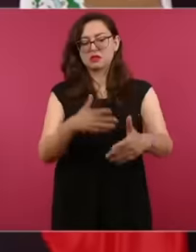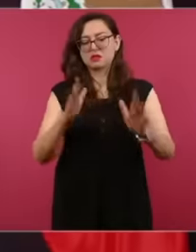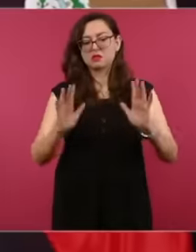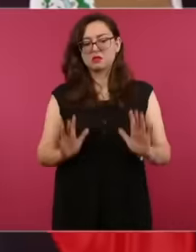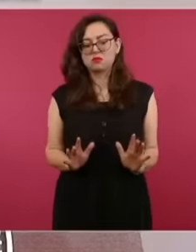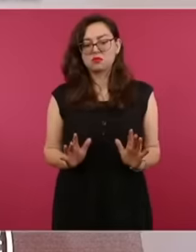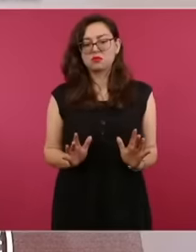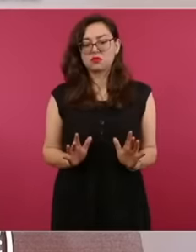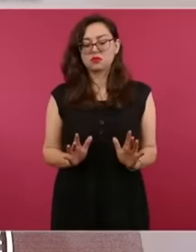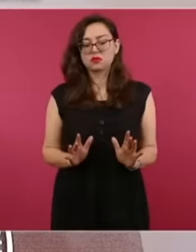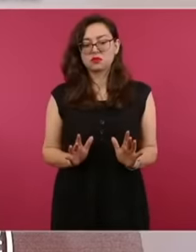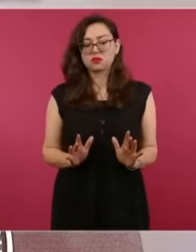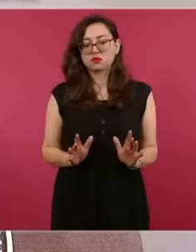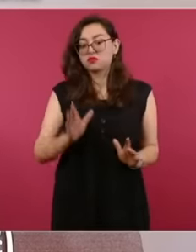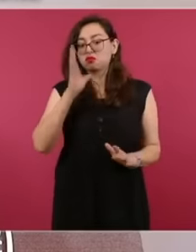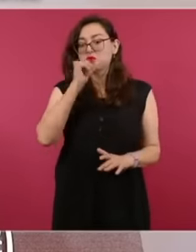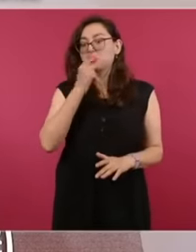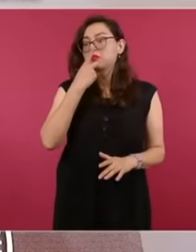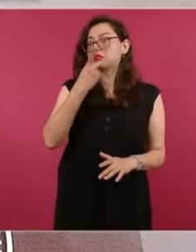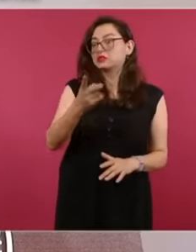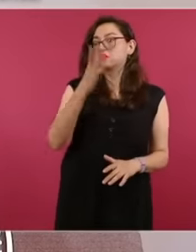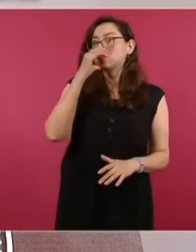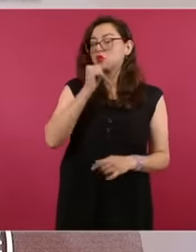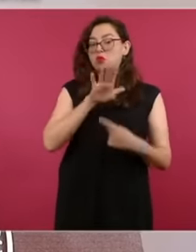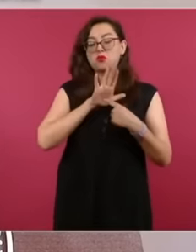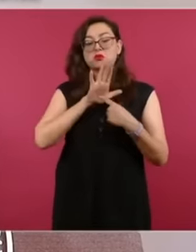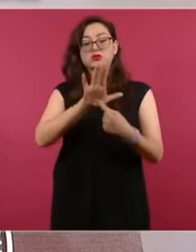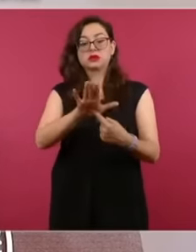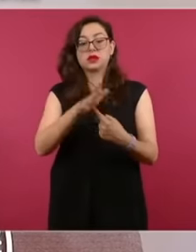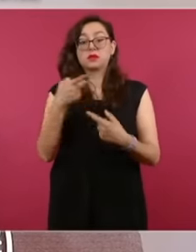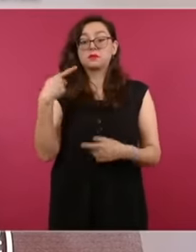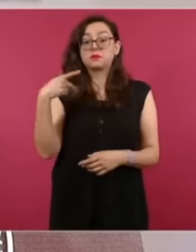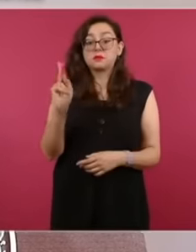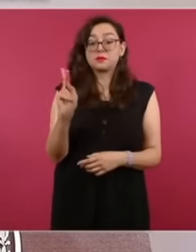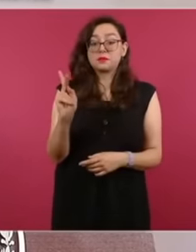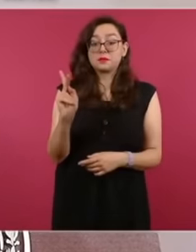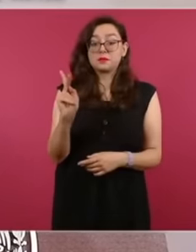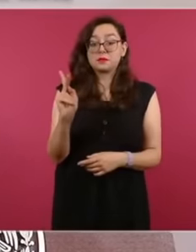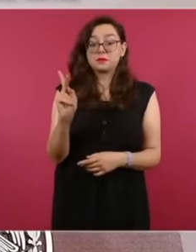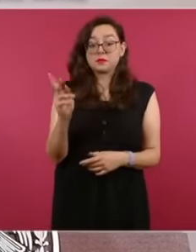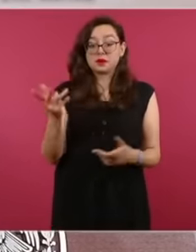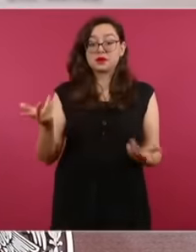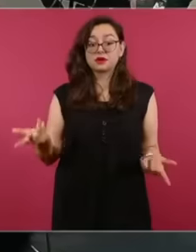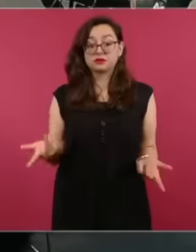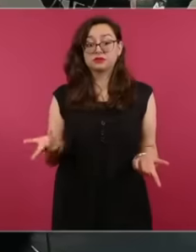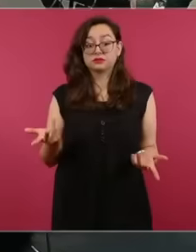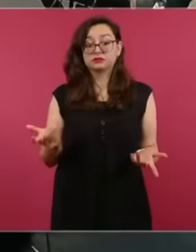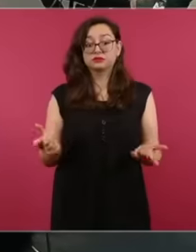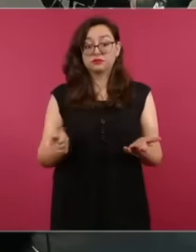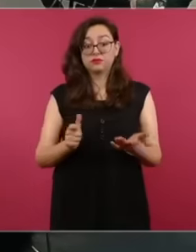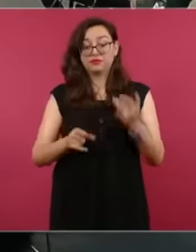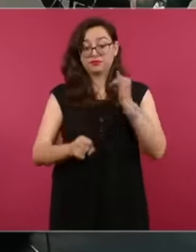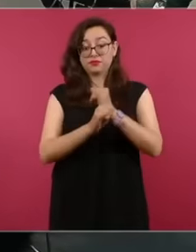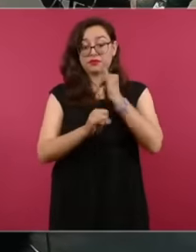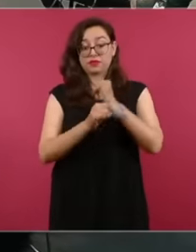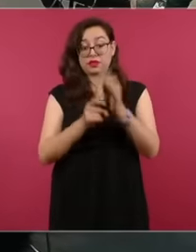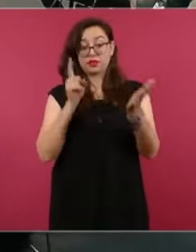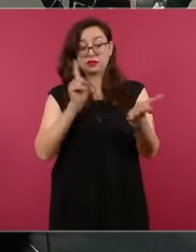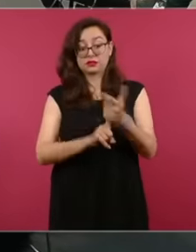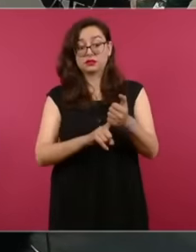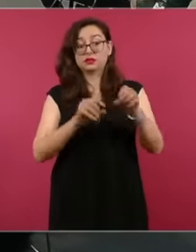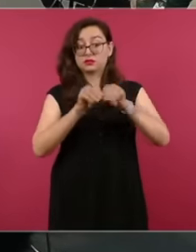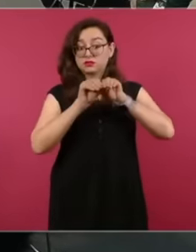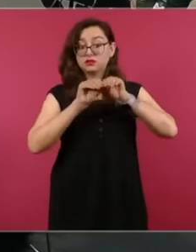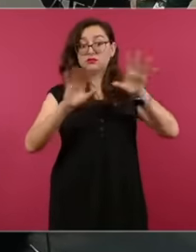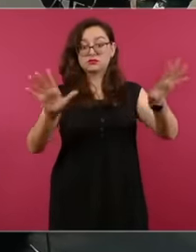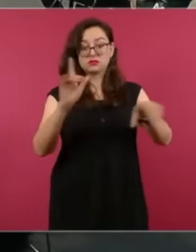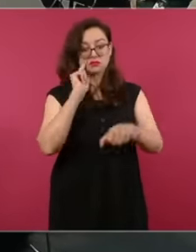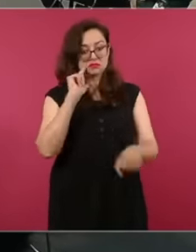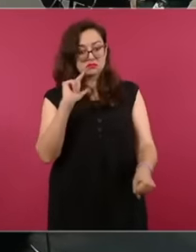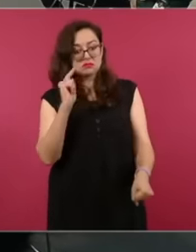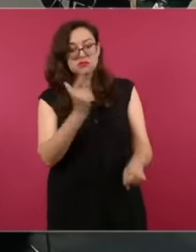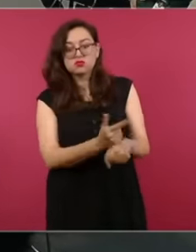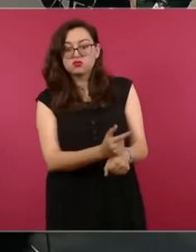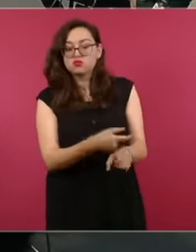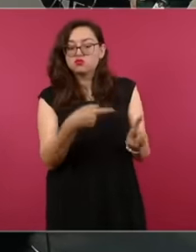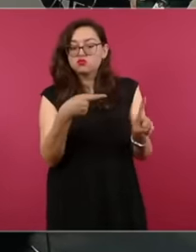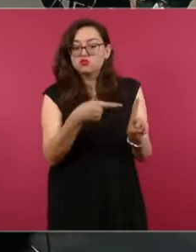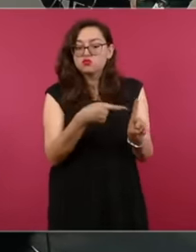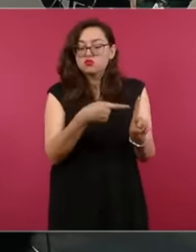talk about anything but since it is allowed it is on the networks you can find out that